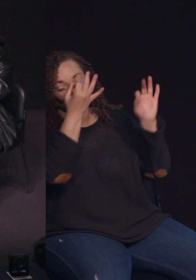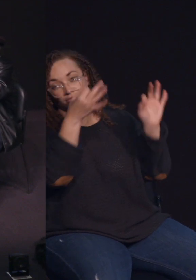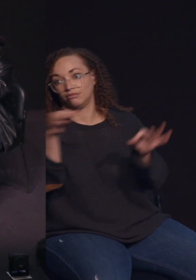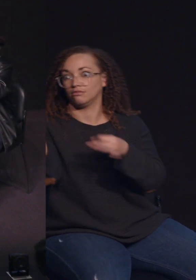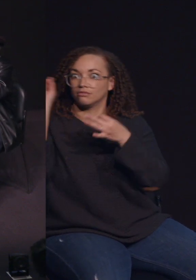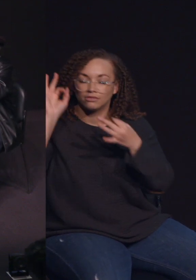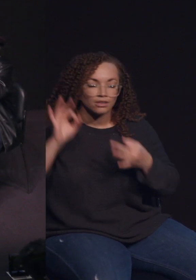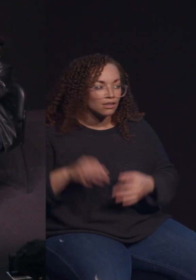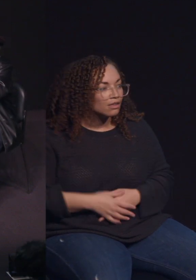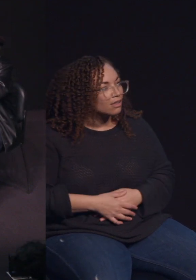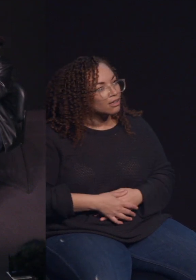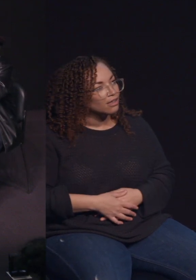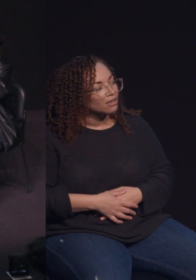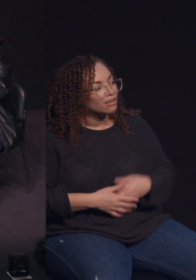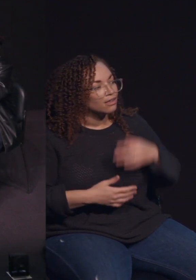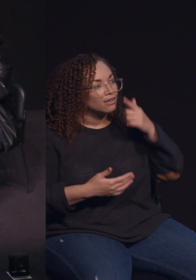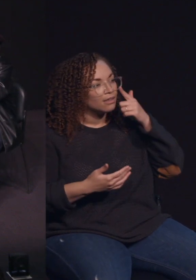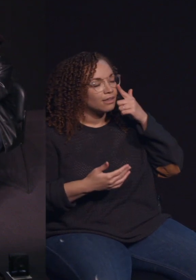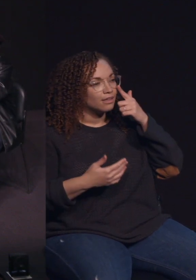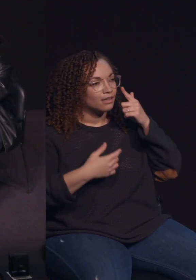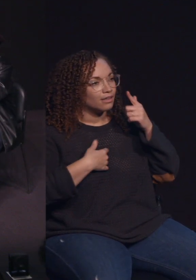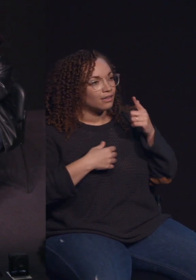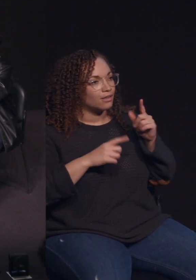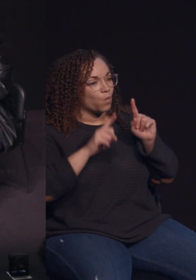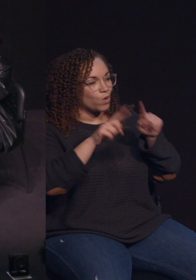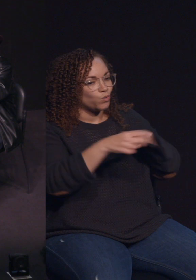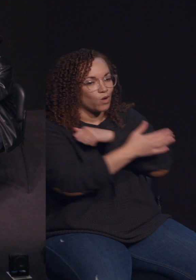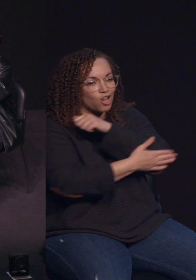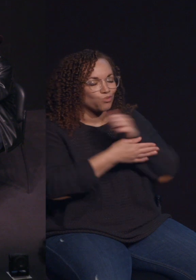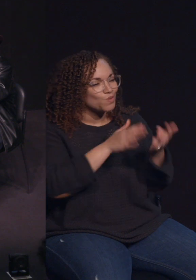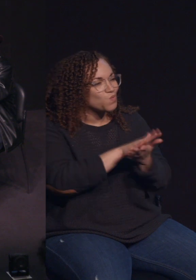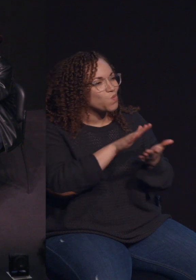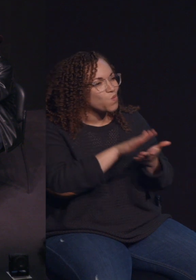I went to electronic school over here at Treasure Island.